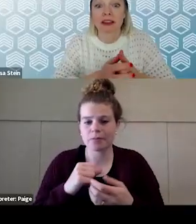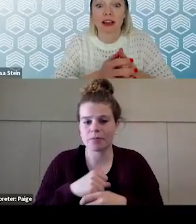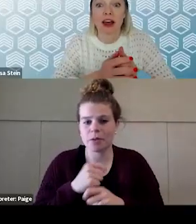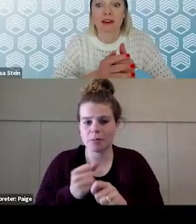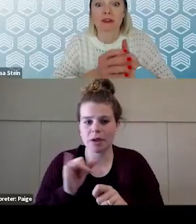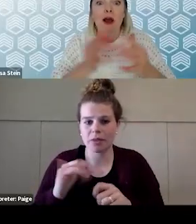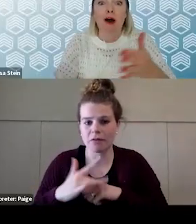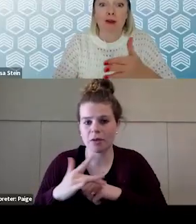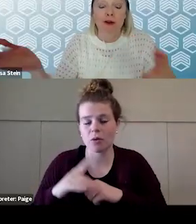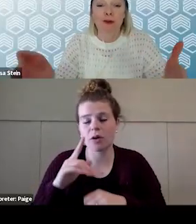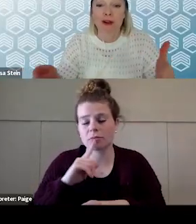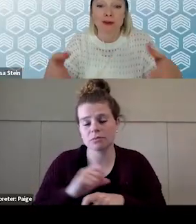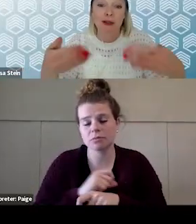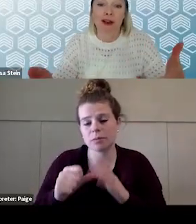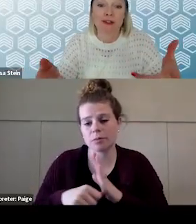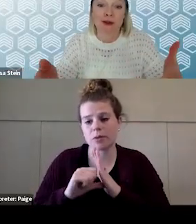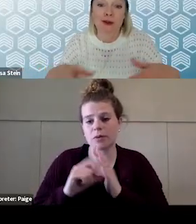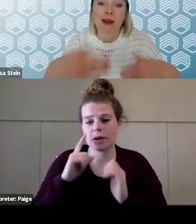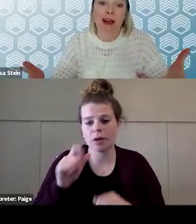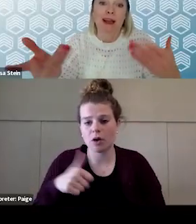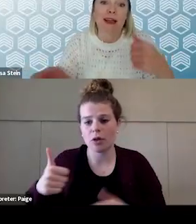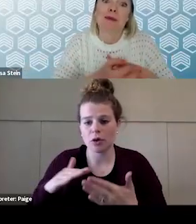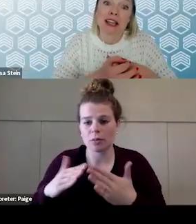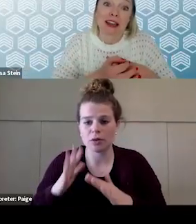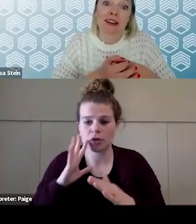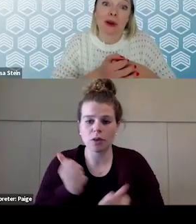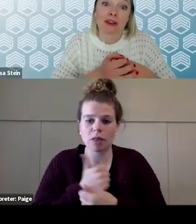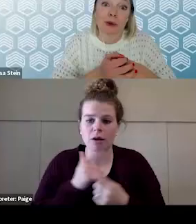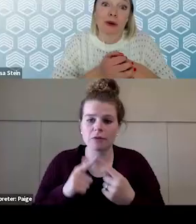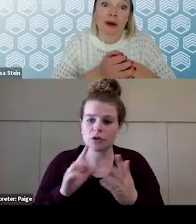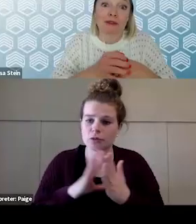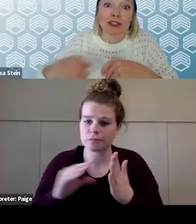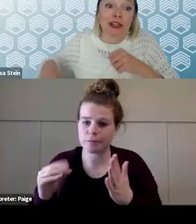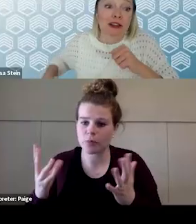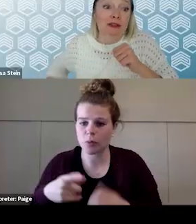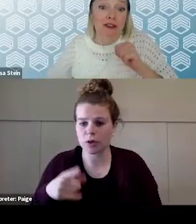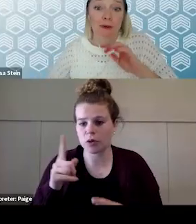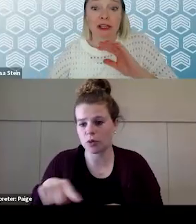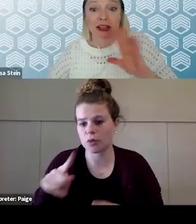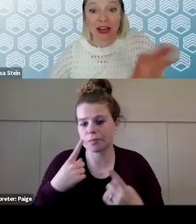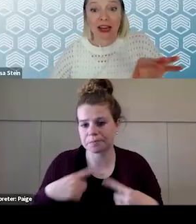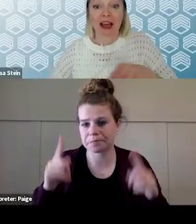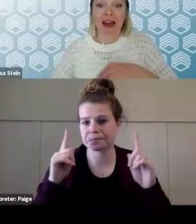and I think a lot of other communities would love to imitate what you all have achieved in terms of the data